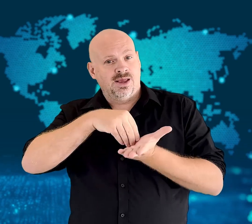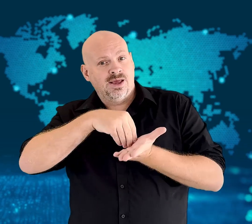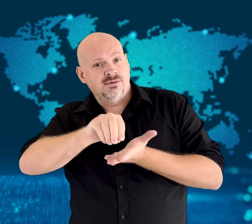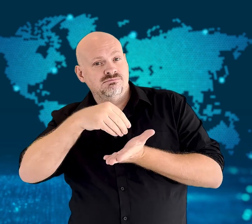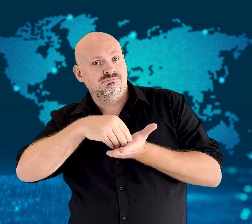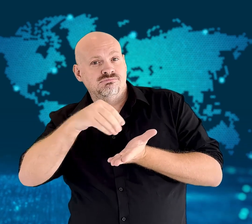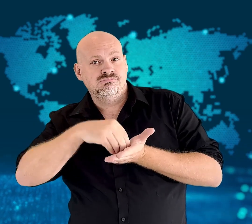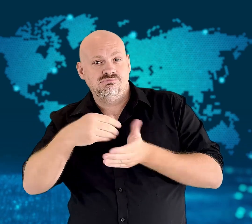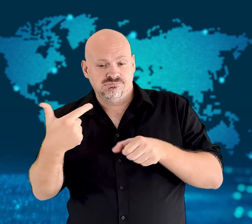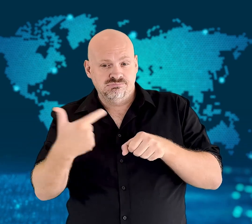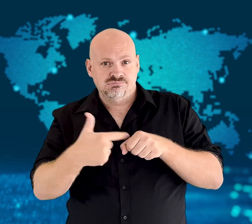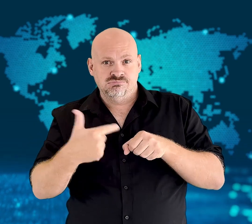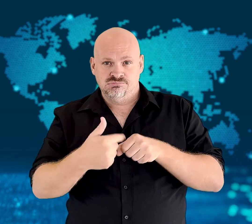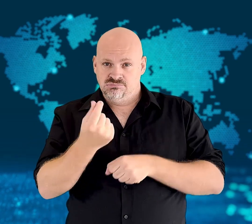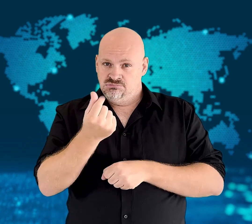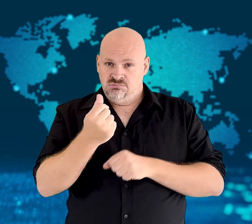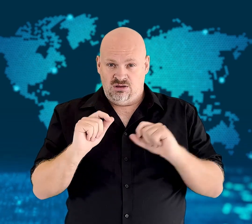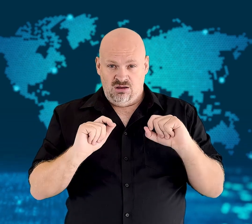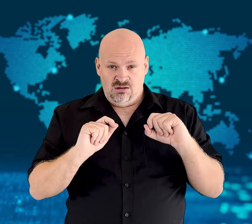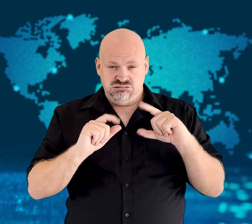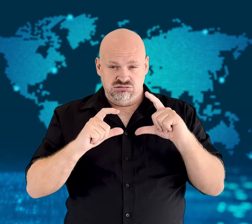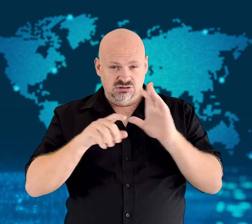they have faced since the 1980s.